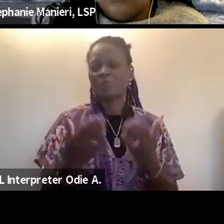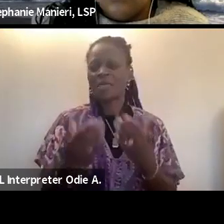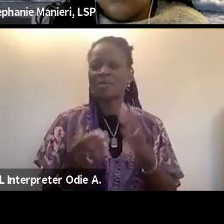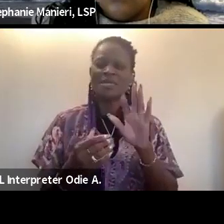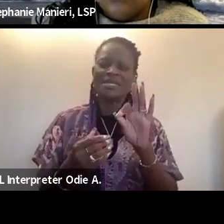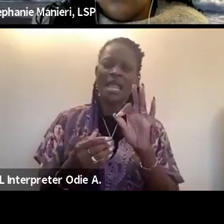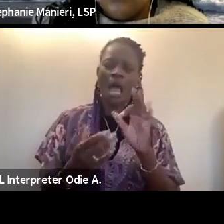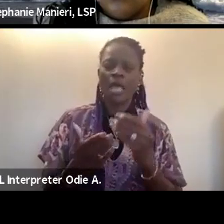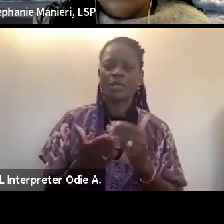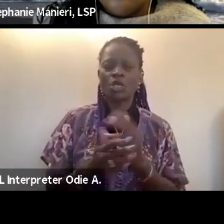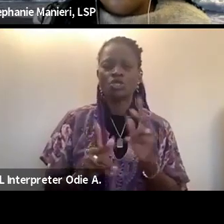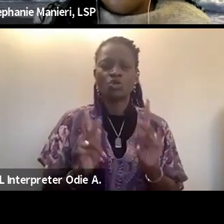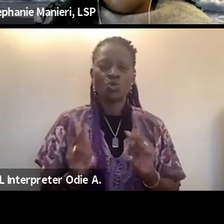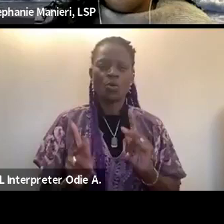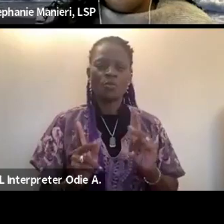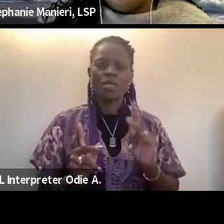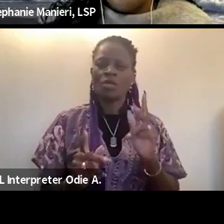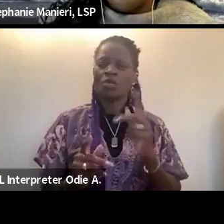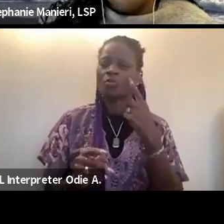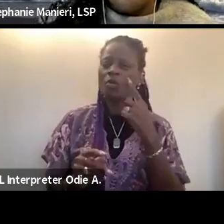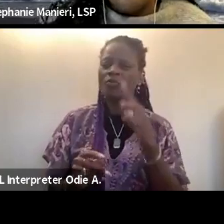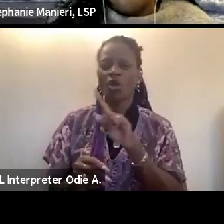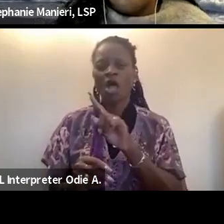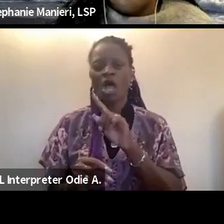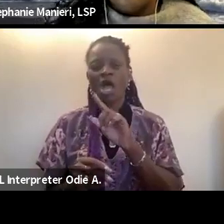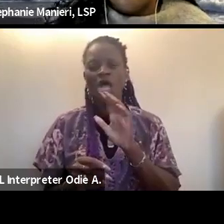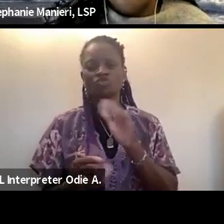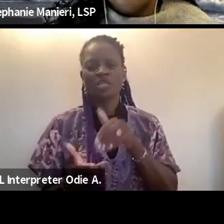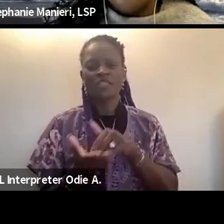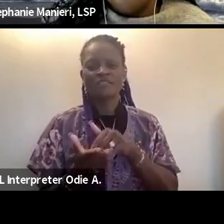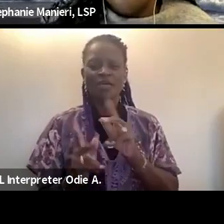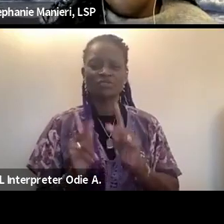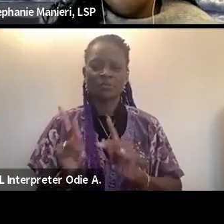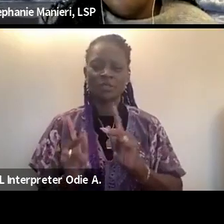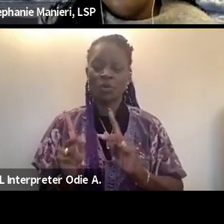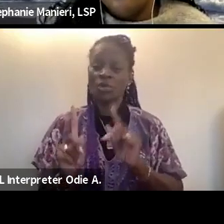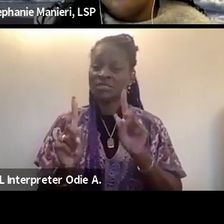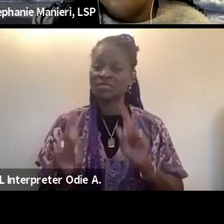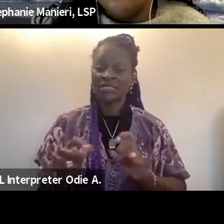for 100,000 residents and have a testing positivity rate of 2%.